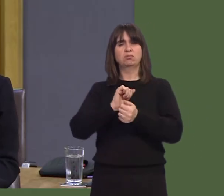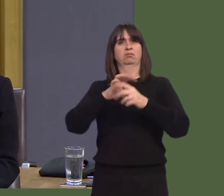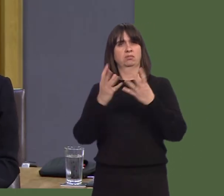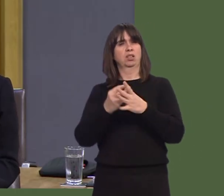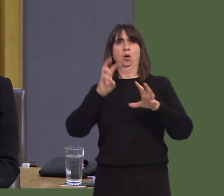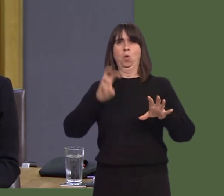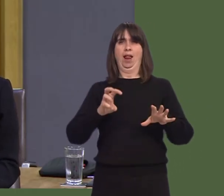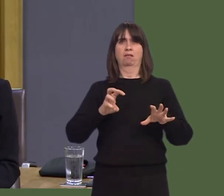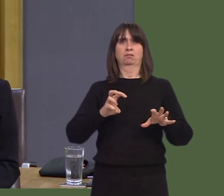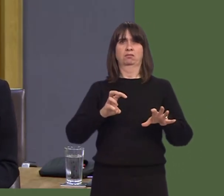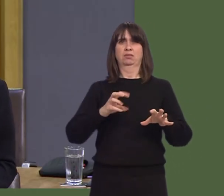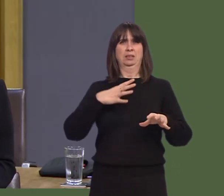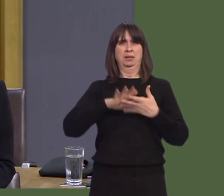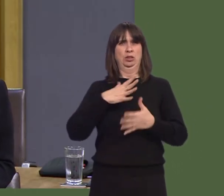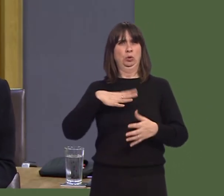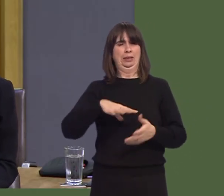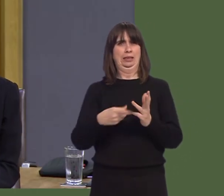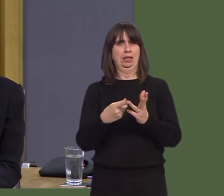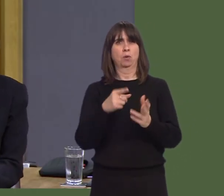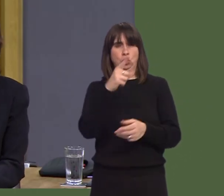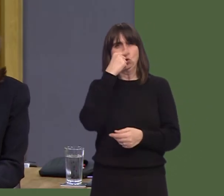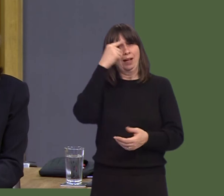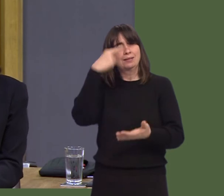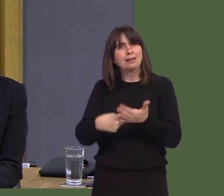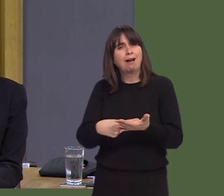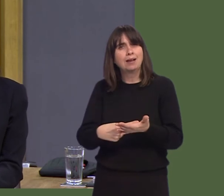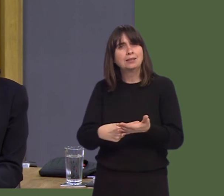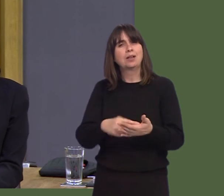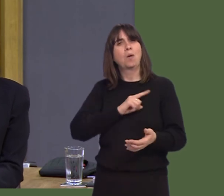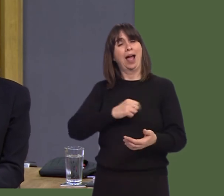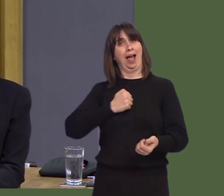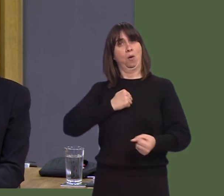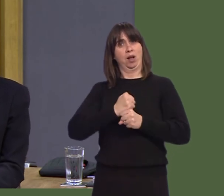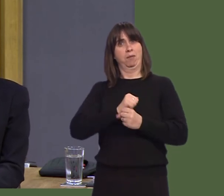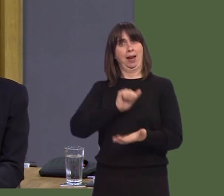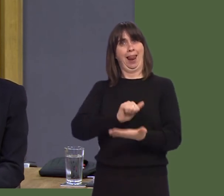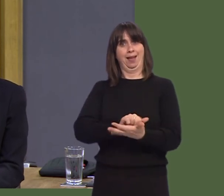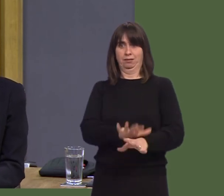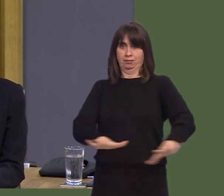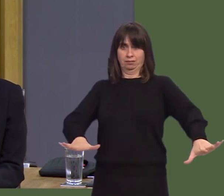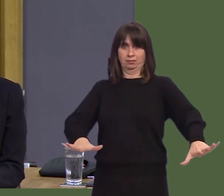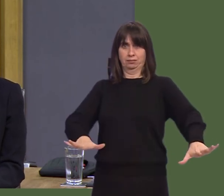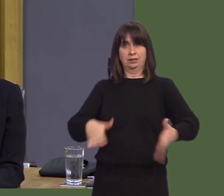And he stands there and he compares the Welsh health service, with 1,000 consultants for three